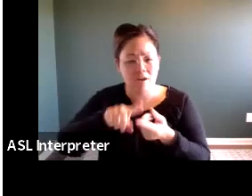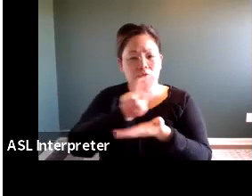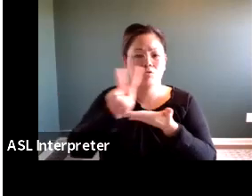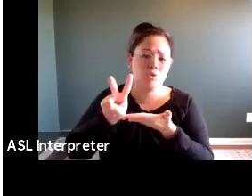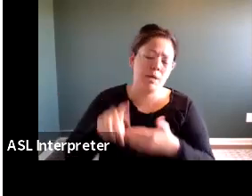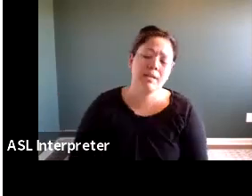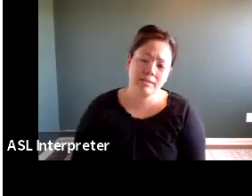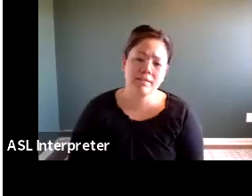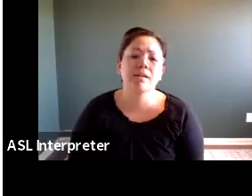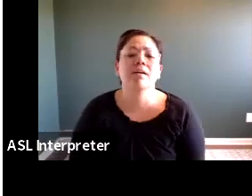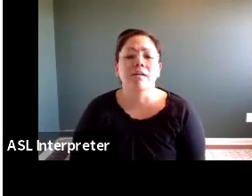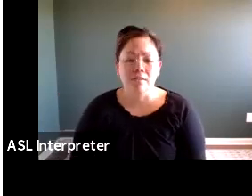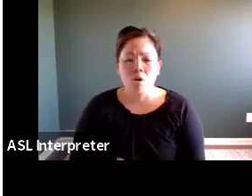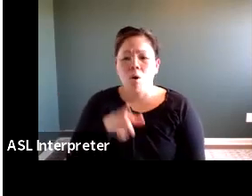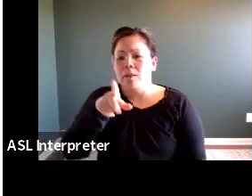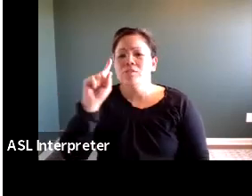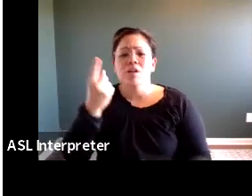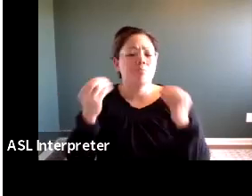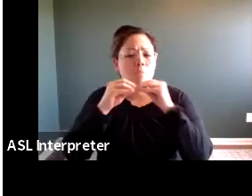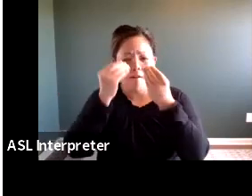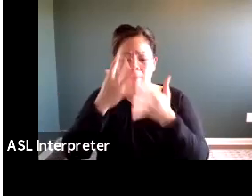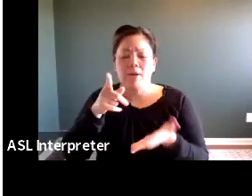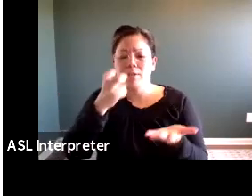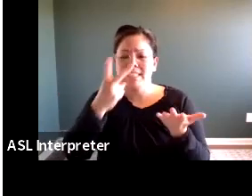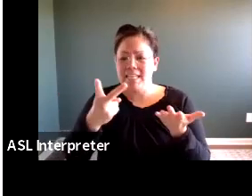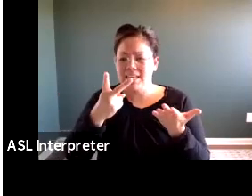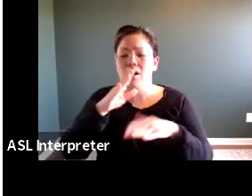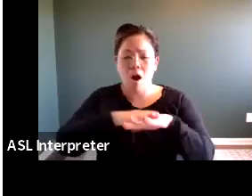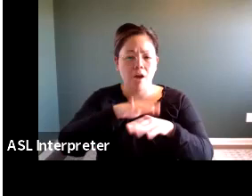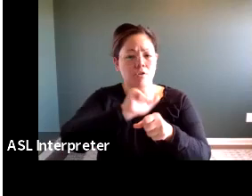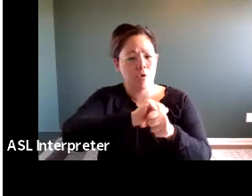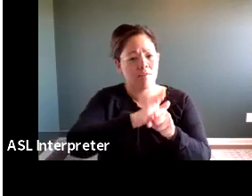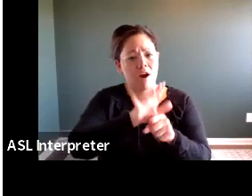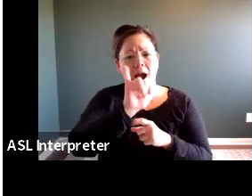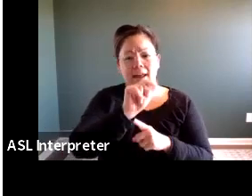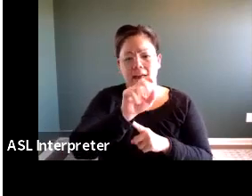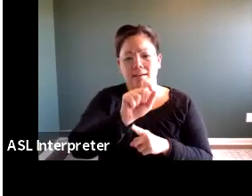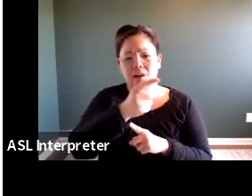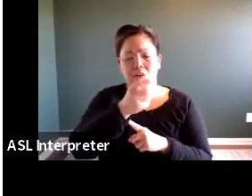So just a little bit more information and this is available on the coronavirus that ion website, and this is actually from November 11th